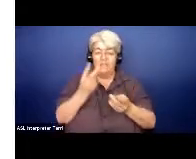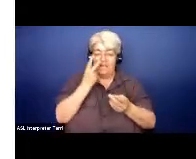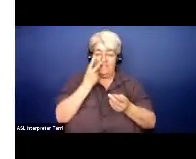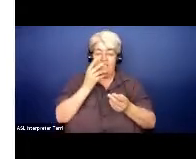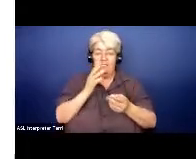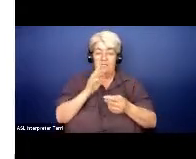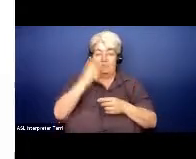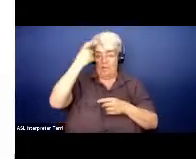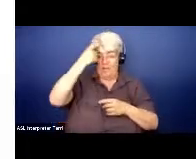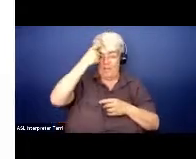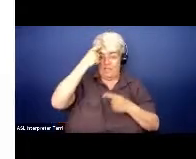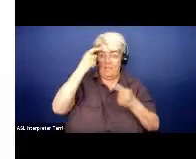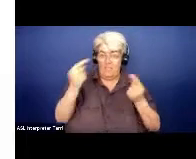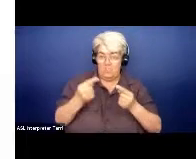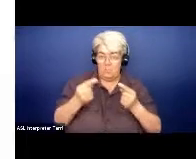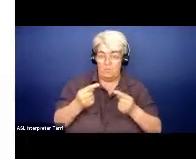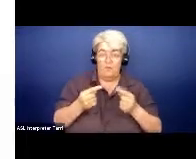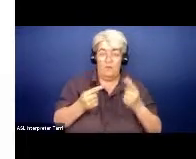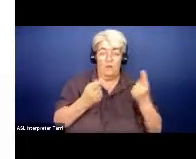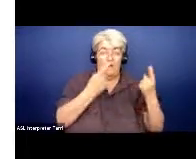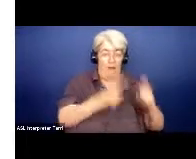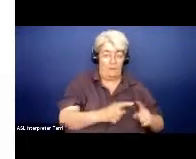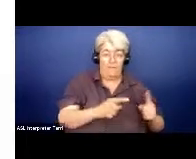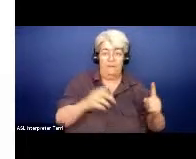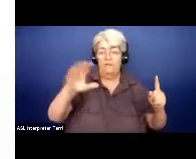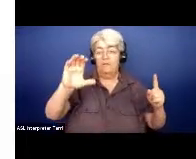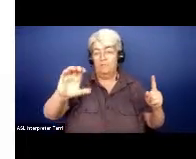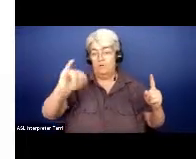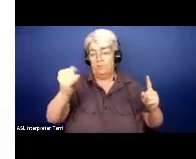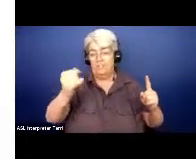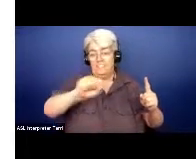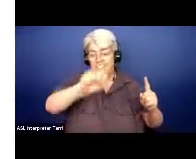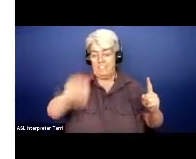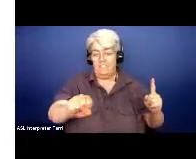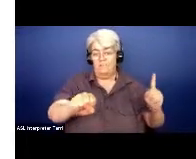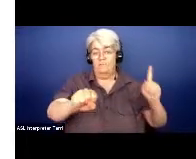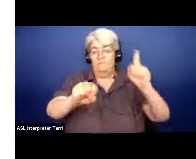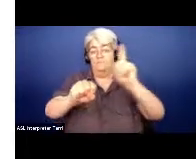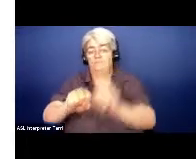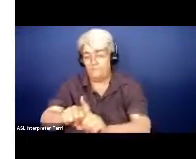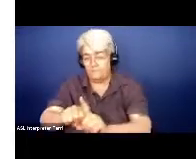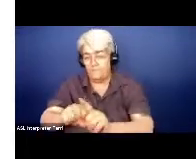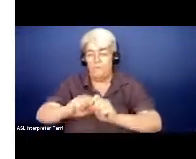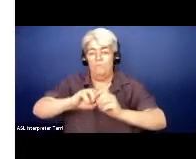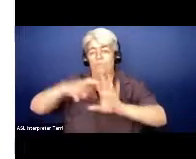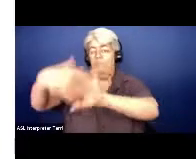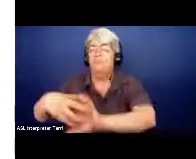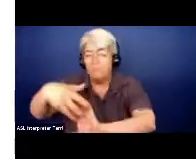injury would work or interact with the criminal justice system and begin to plan strategies. You'll have the normal types of